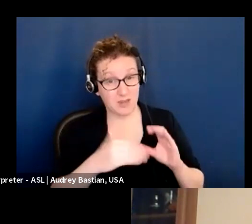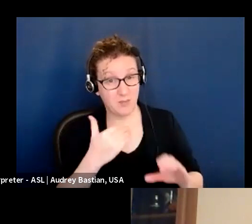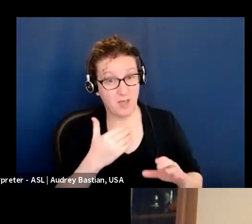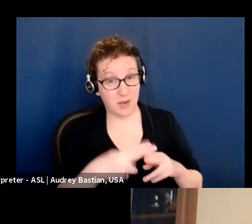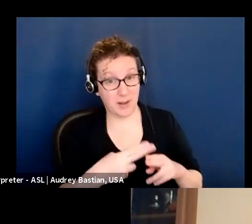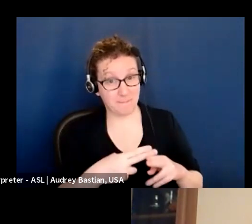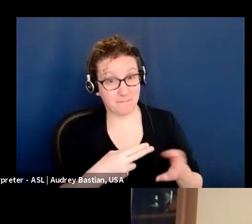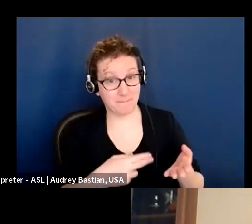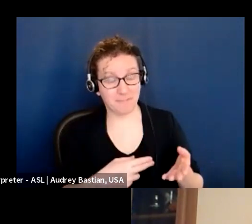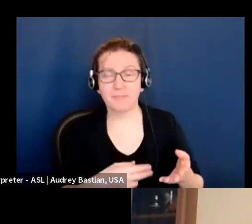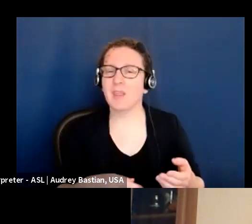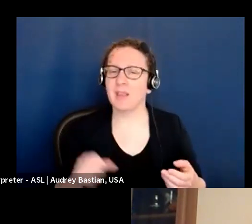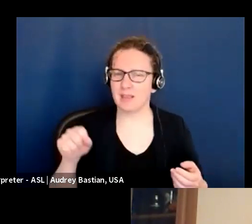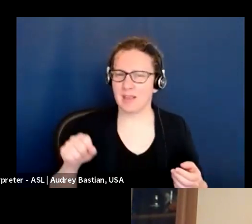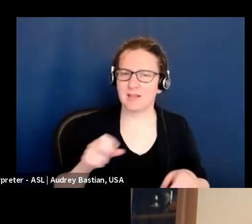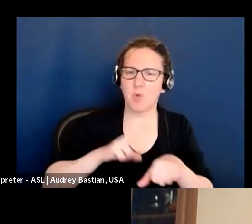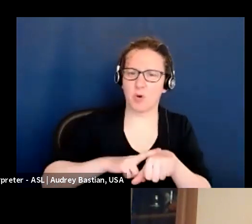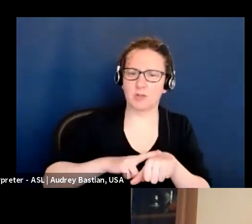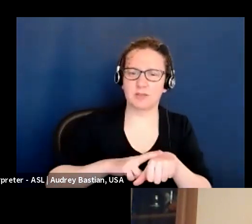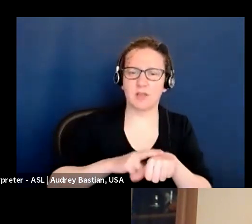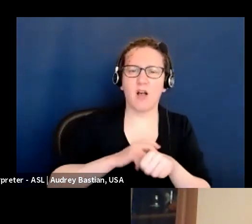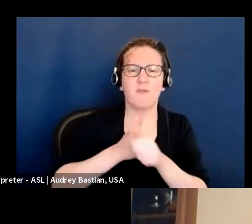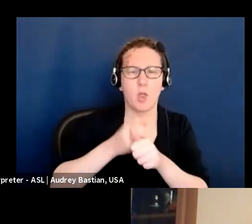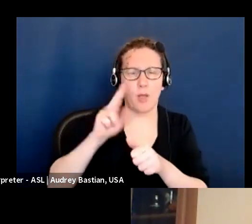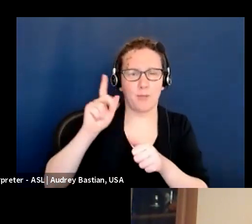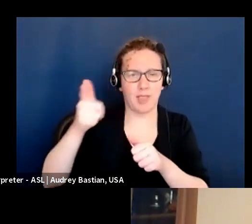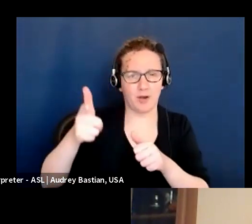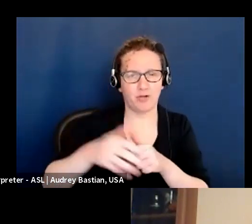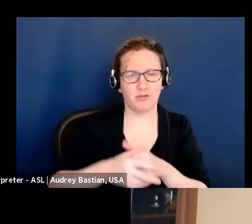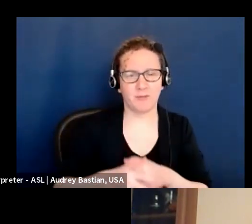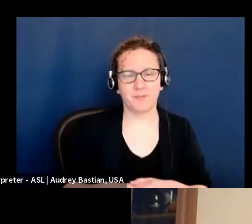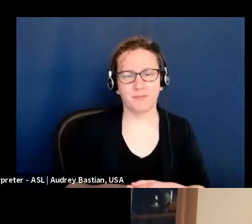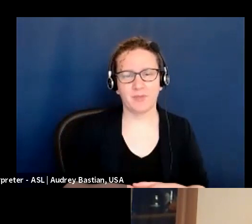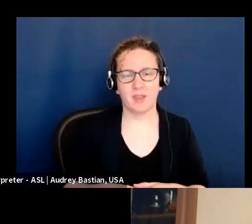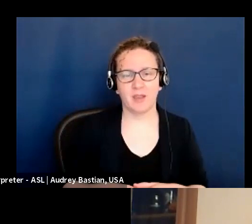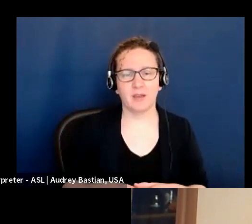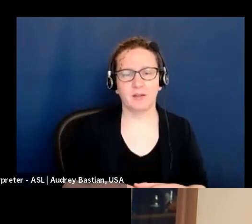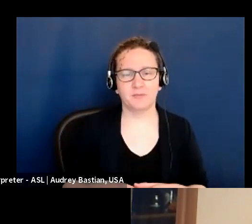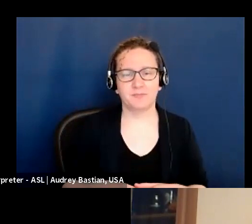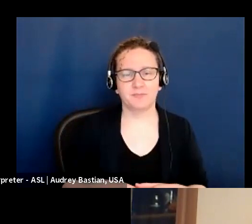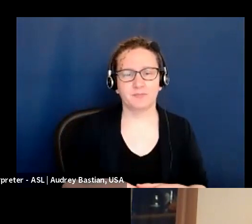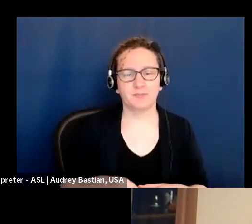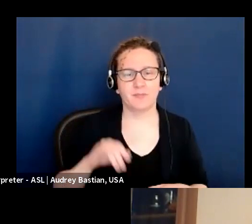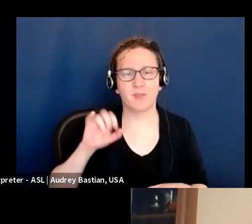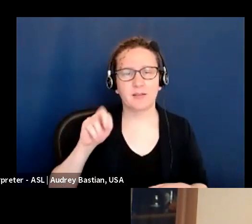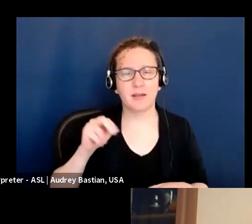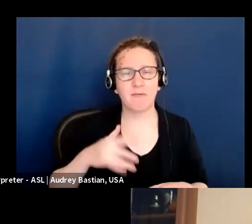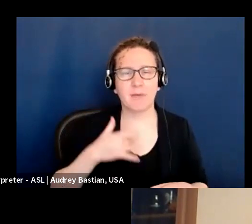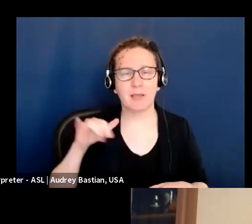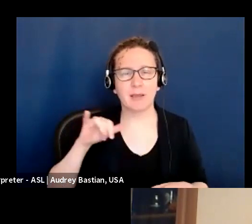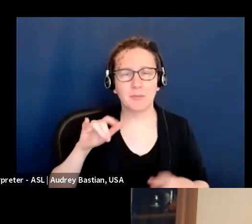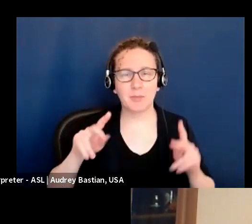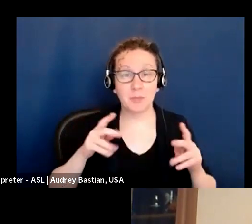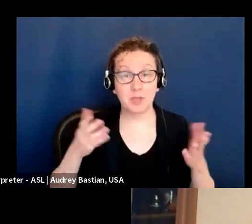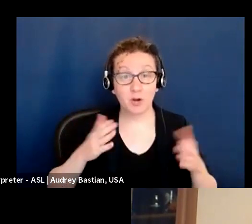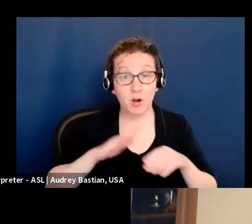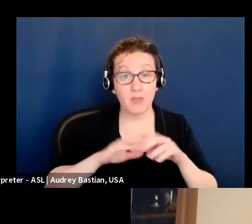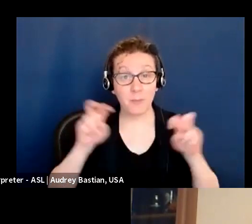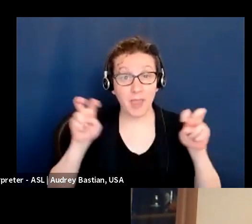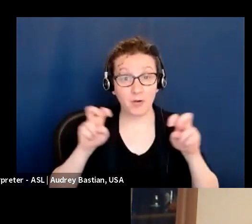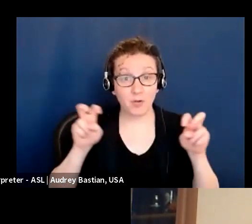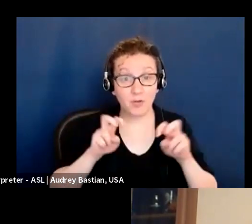I feel like the people on this panel basically had fully funded opportunities,